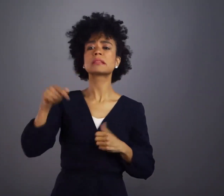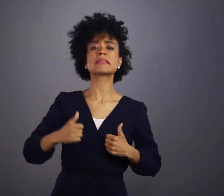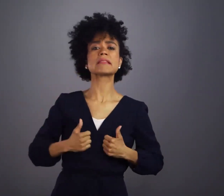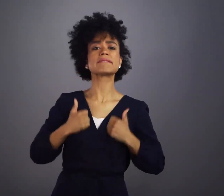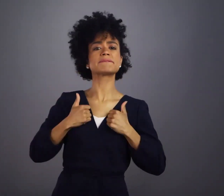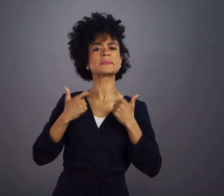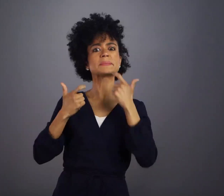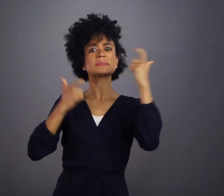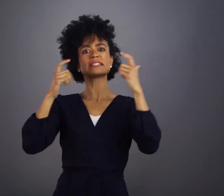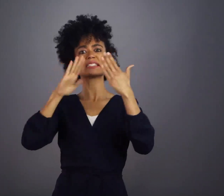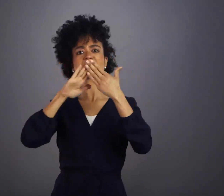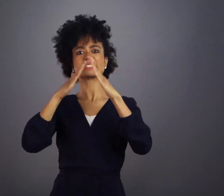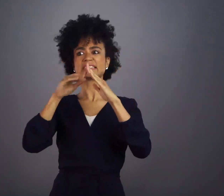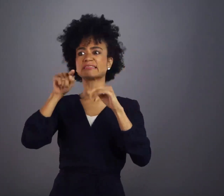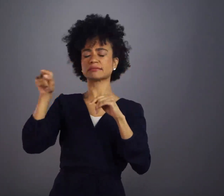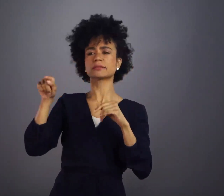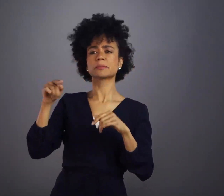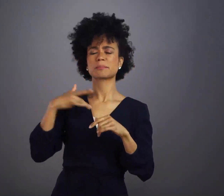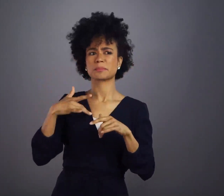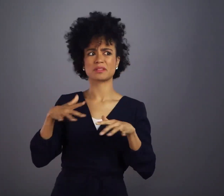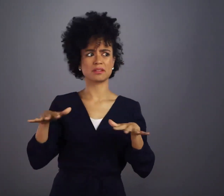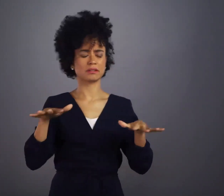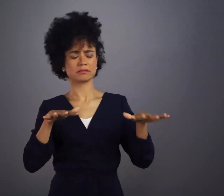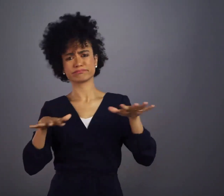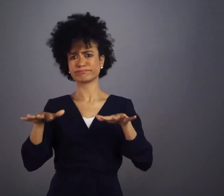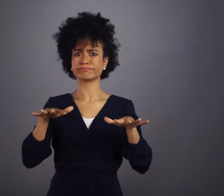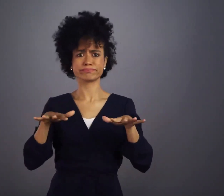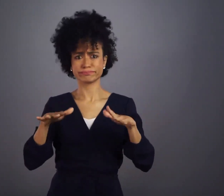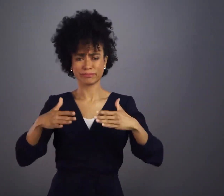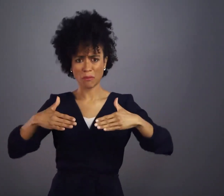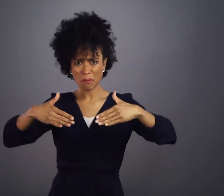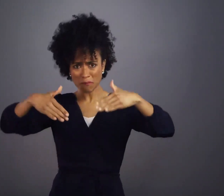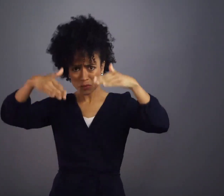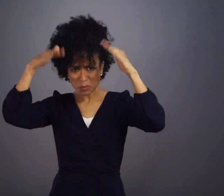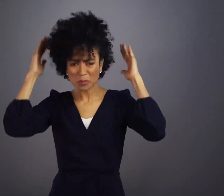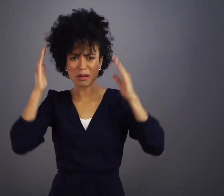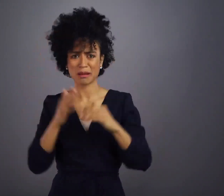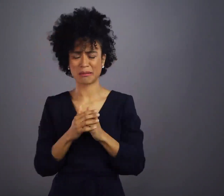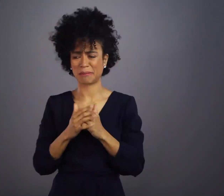Those of us who live in large cities are overcome by the reflection that close by hundreds